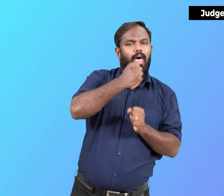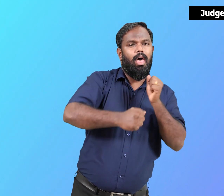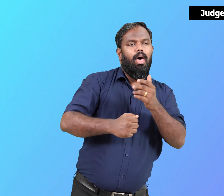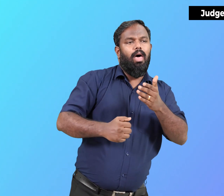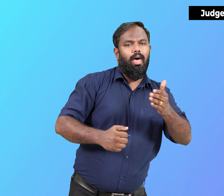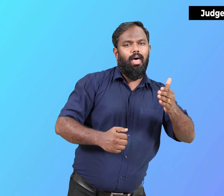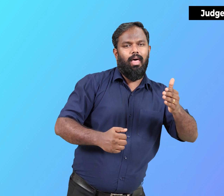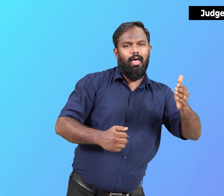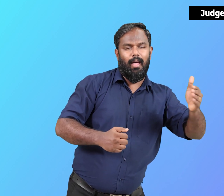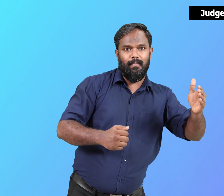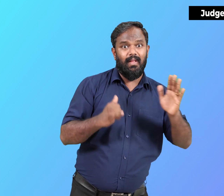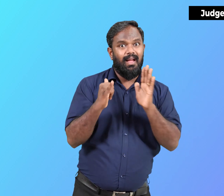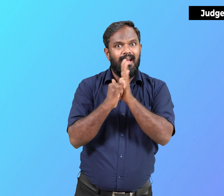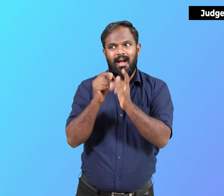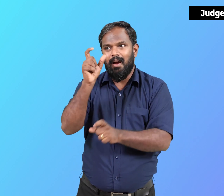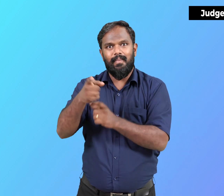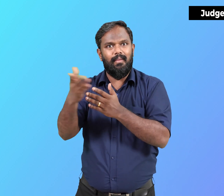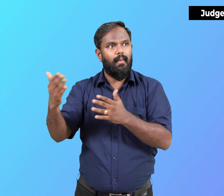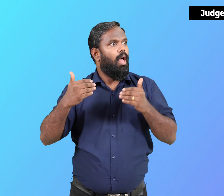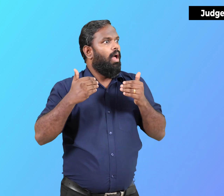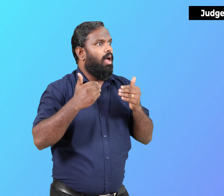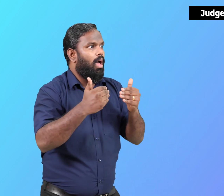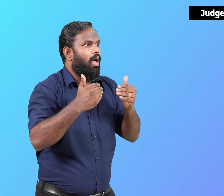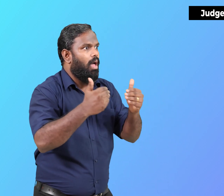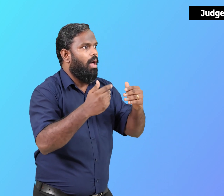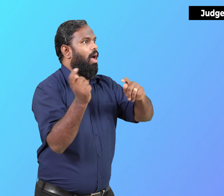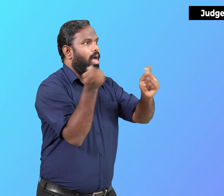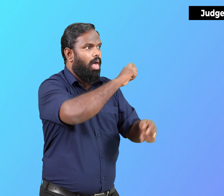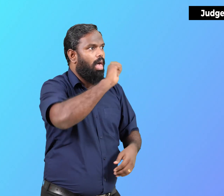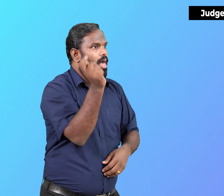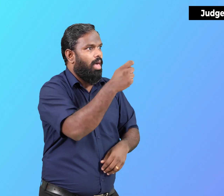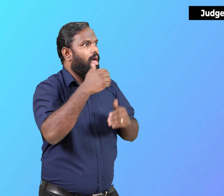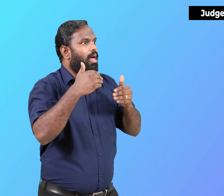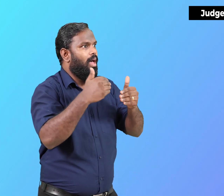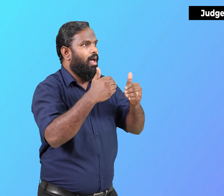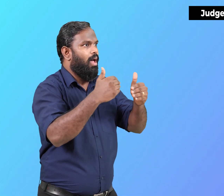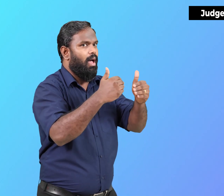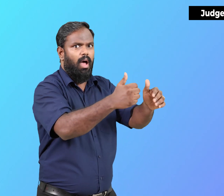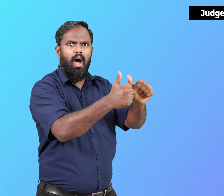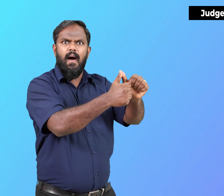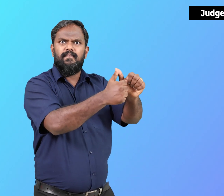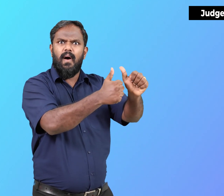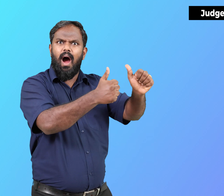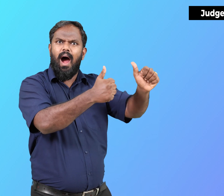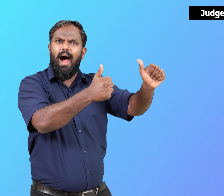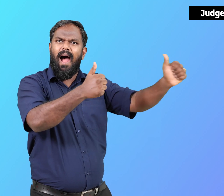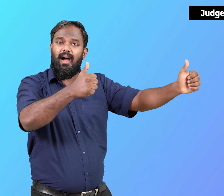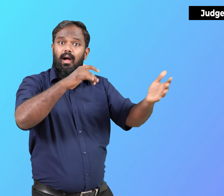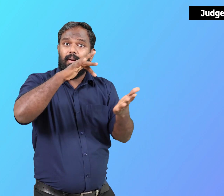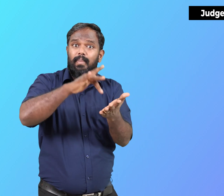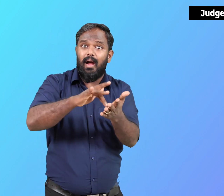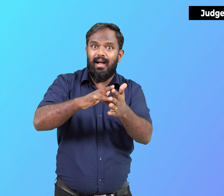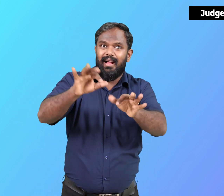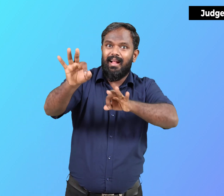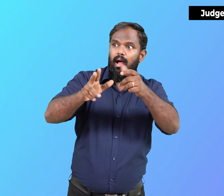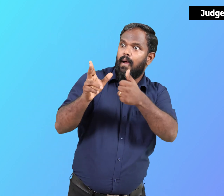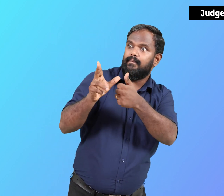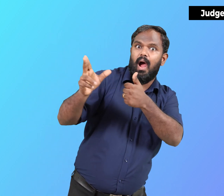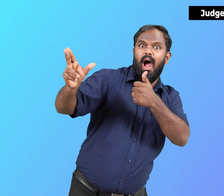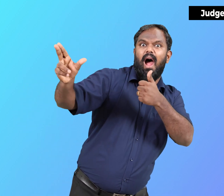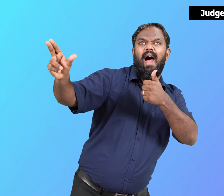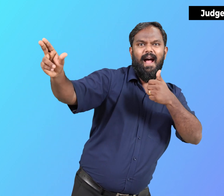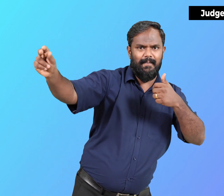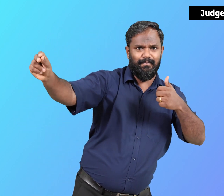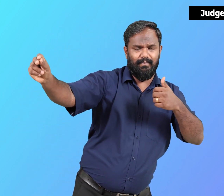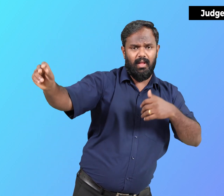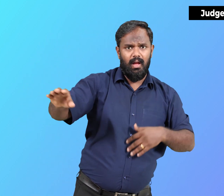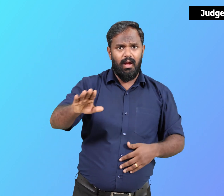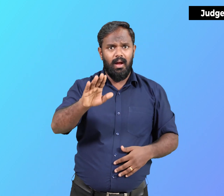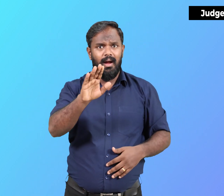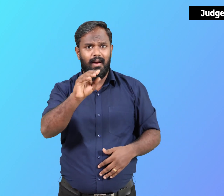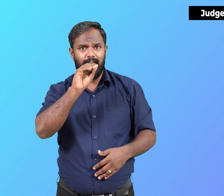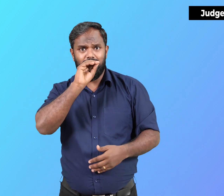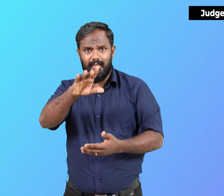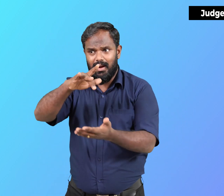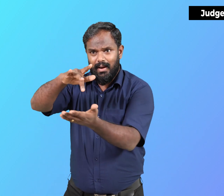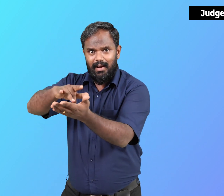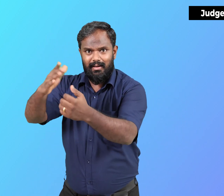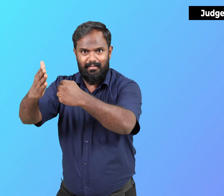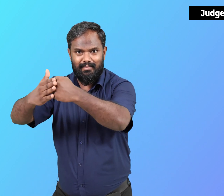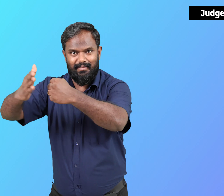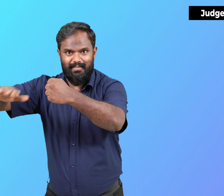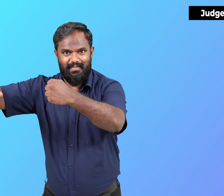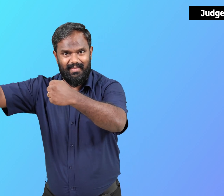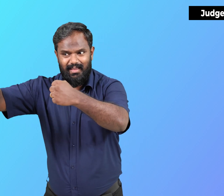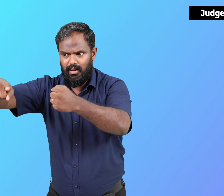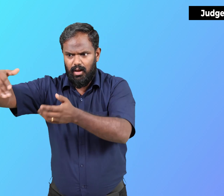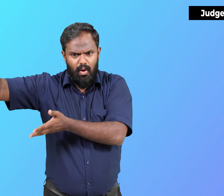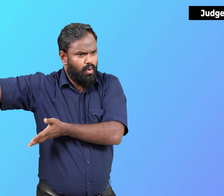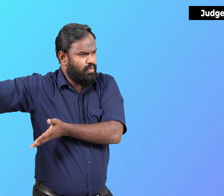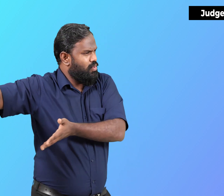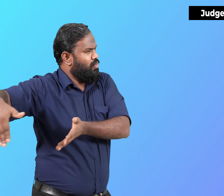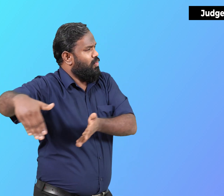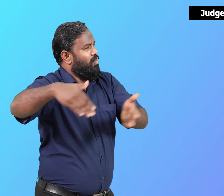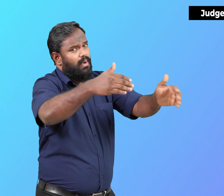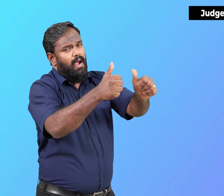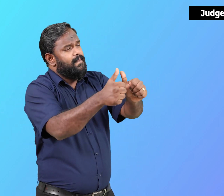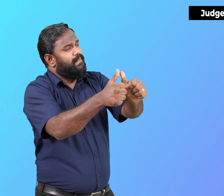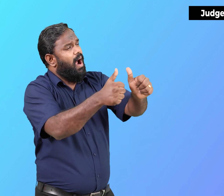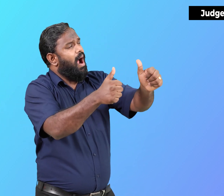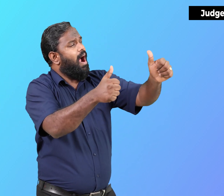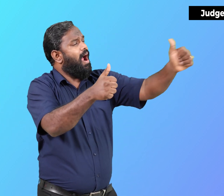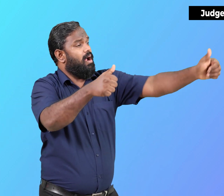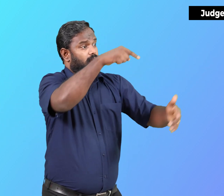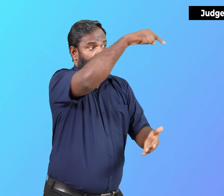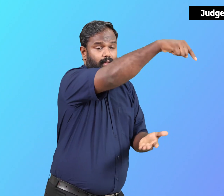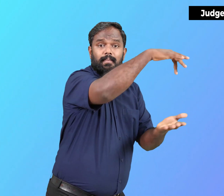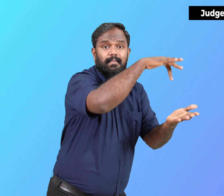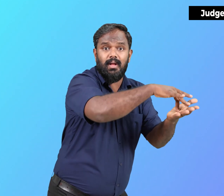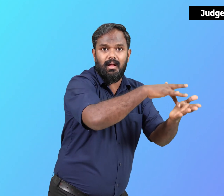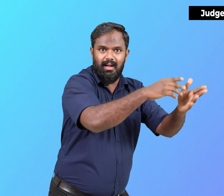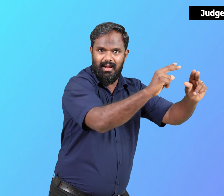The army of Benjamin was tricked into leaving the city far behind them. The army of Benjamin began to kill some of the men in the army of Israel, as they had done before. They killed about 30 men from Israel.